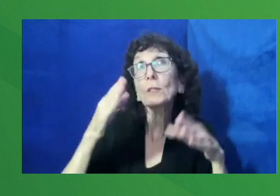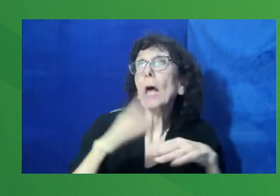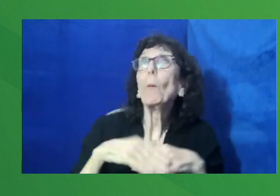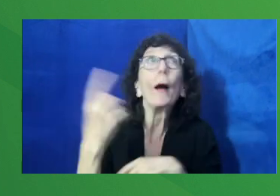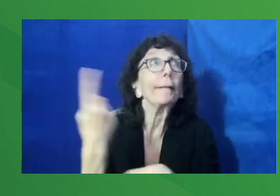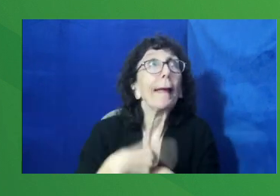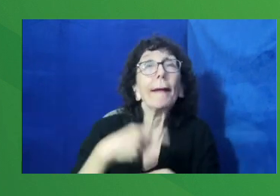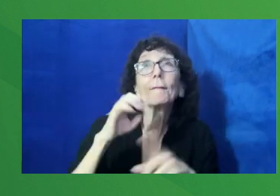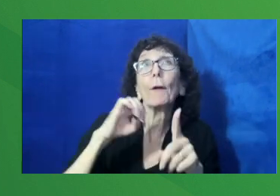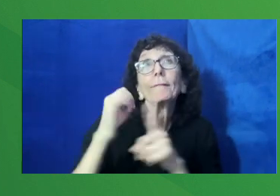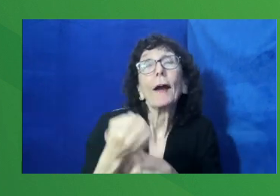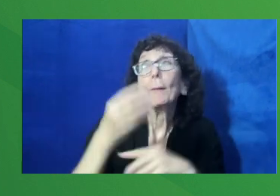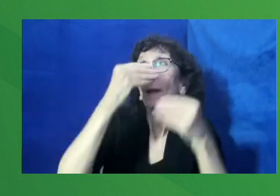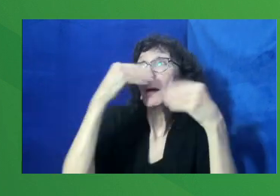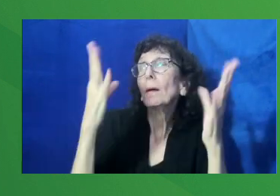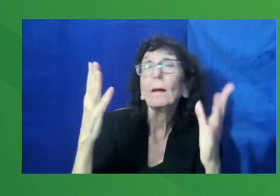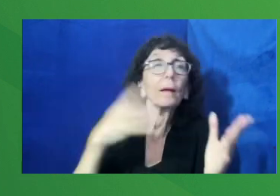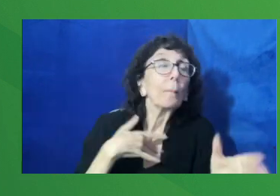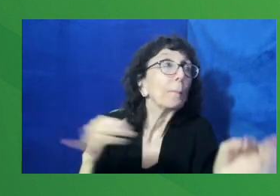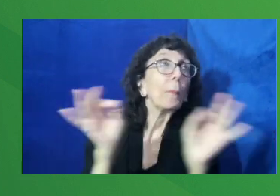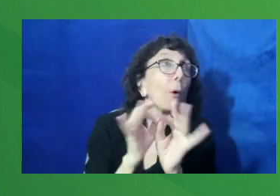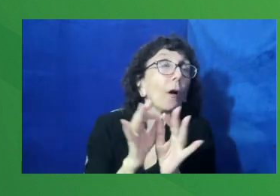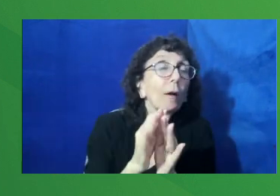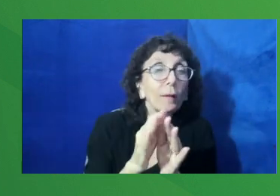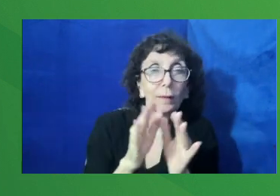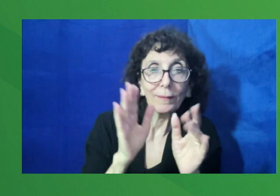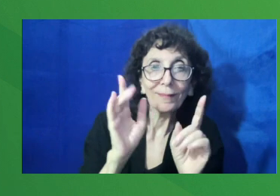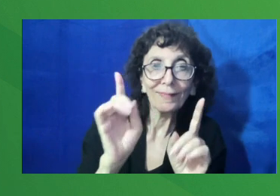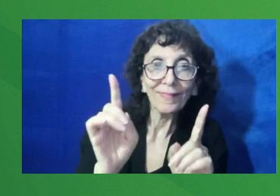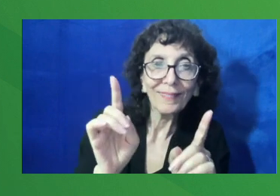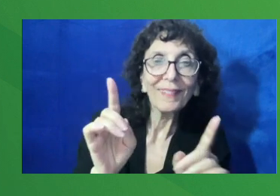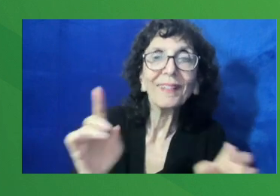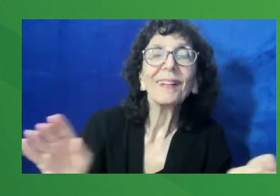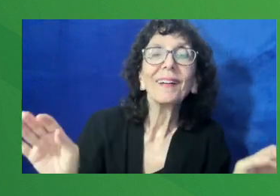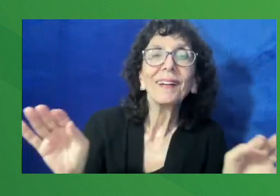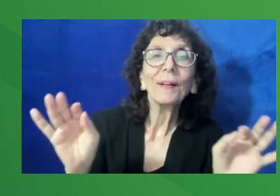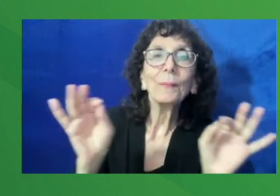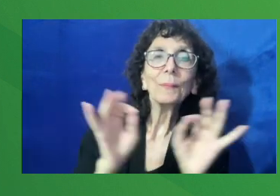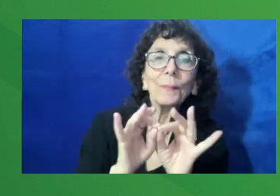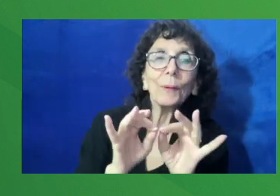really sure that this is important. And so, I think the key here is to make sure within